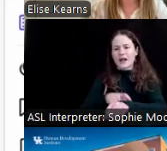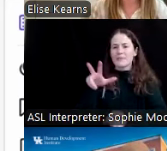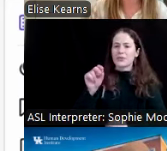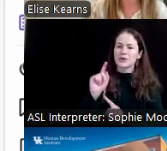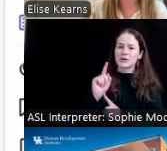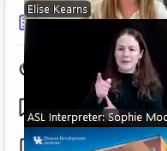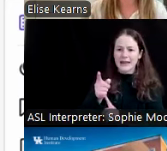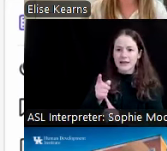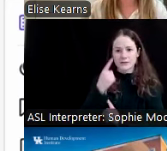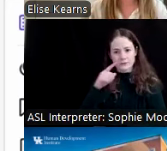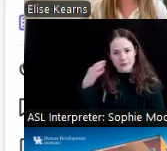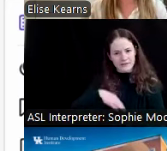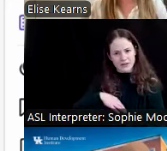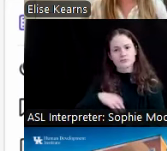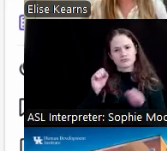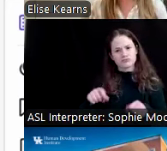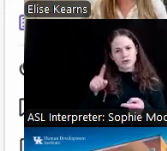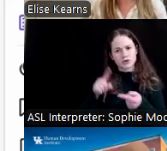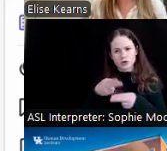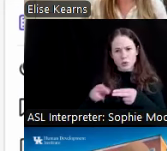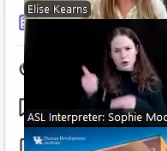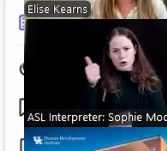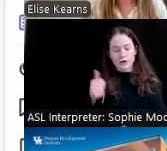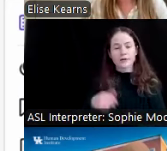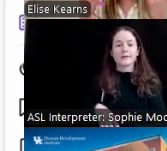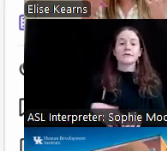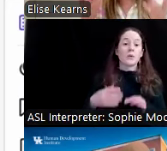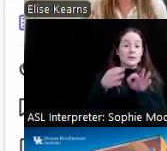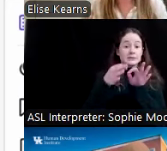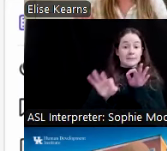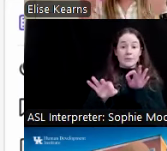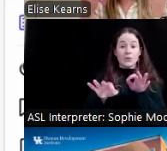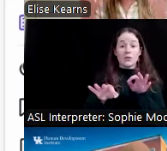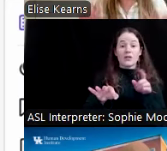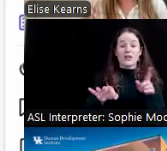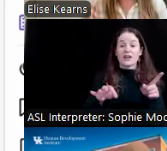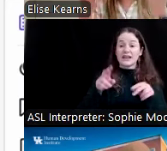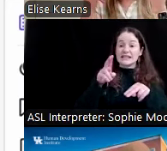benefit. So simply doing something like sit to stand up and down five to 10